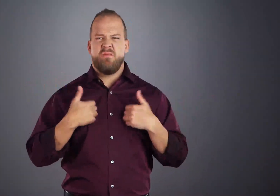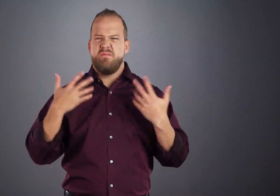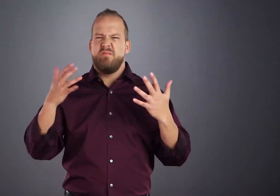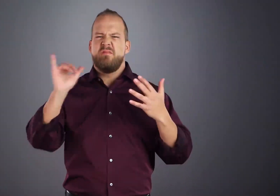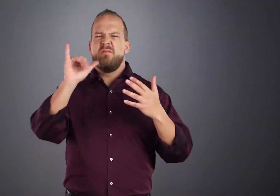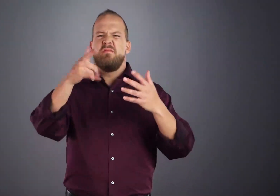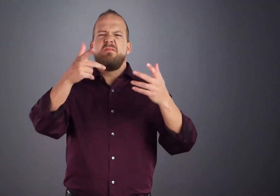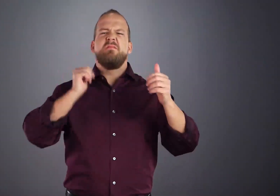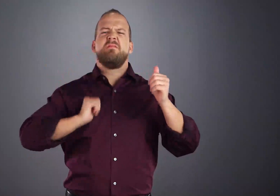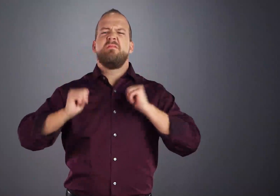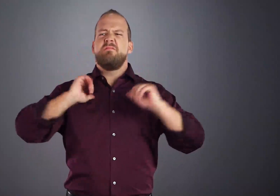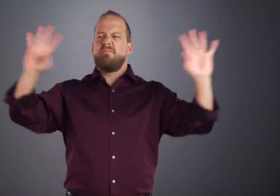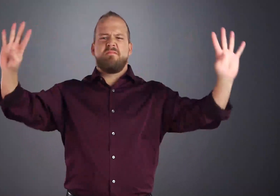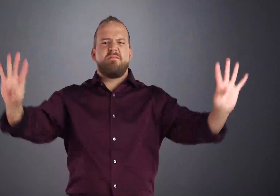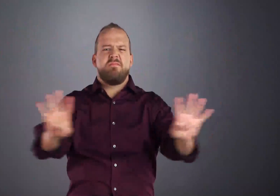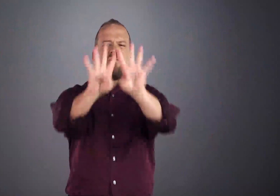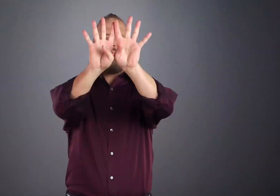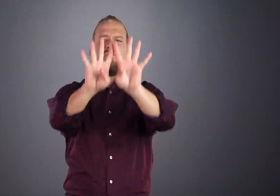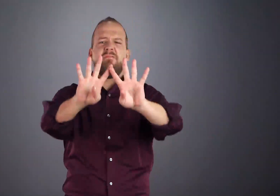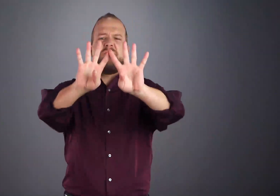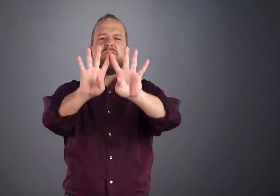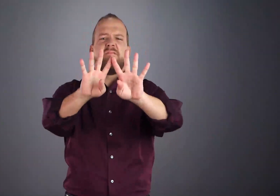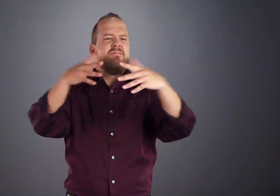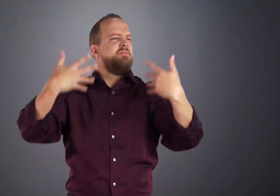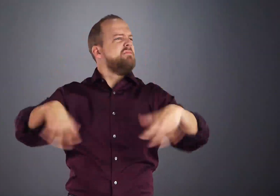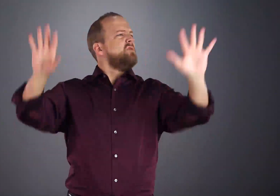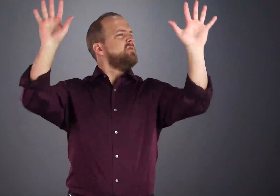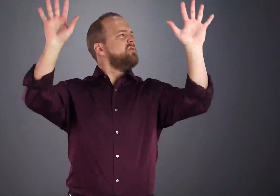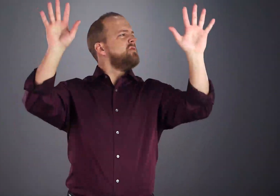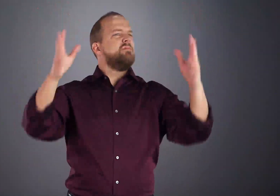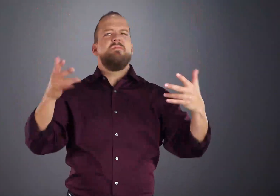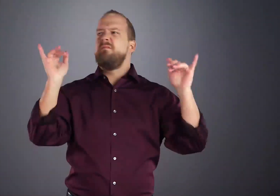This was the finish, the curtain, it seemed to me.